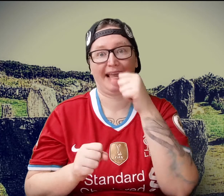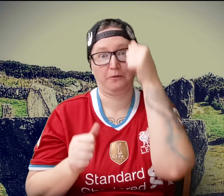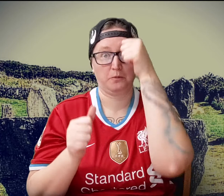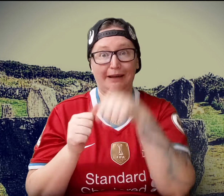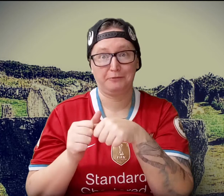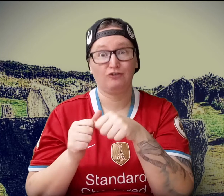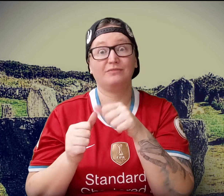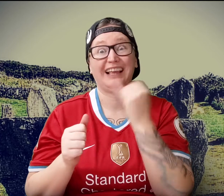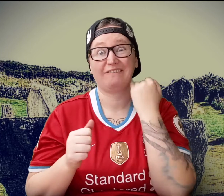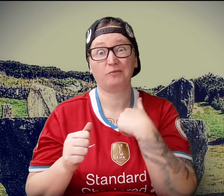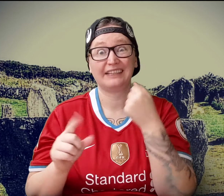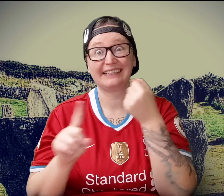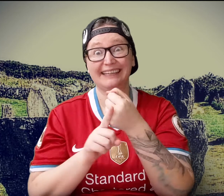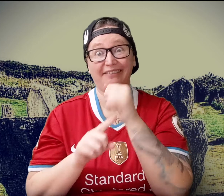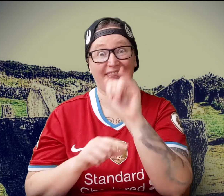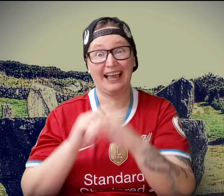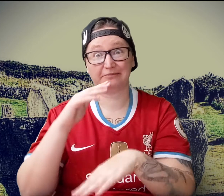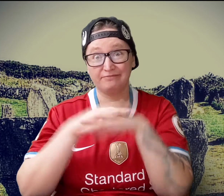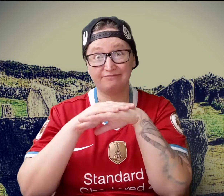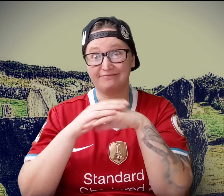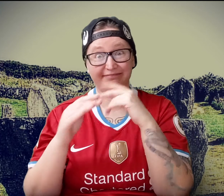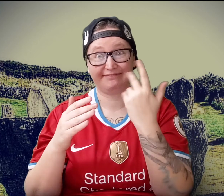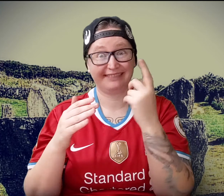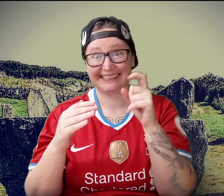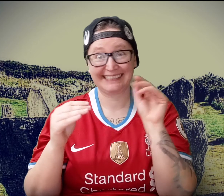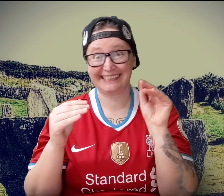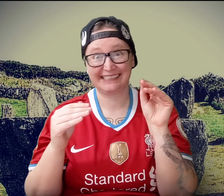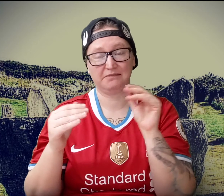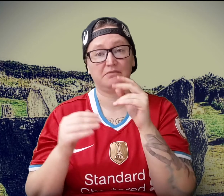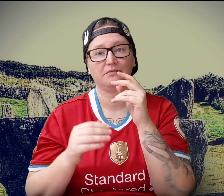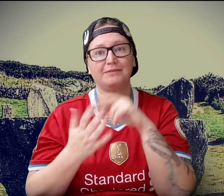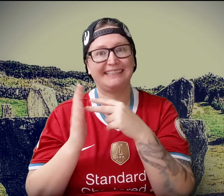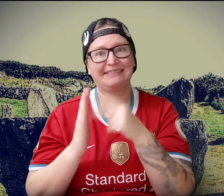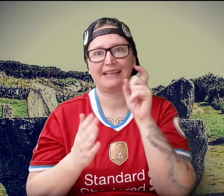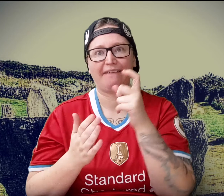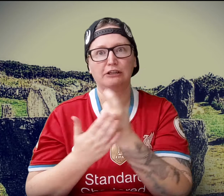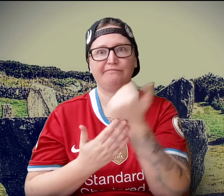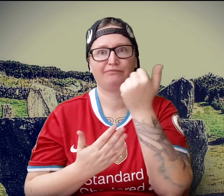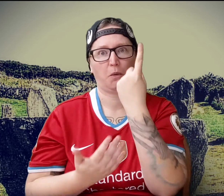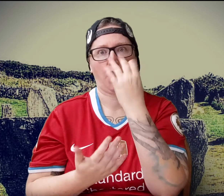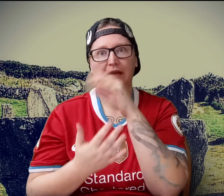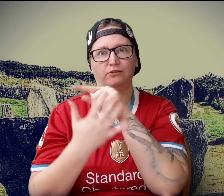the max that the vampire can remember if we hit that max then at that point you're gonna have to